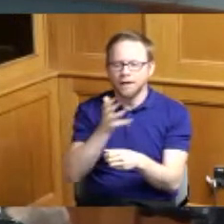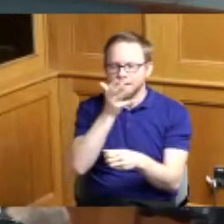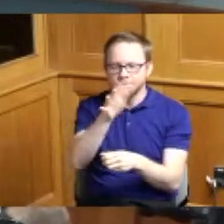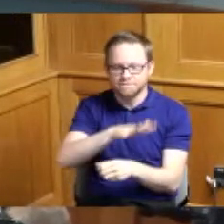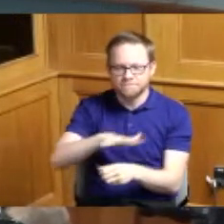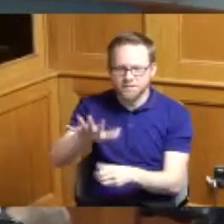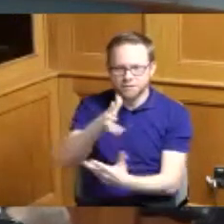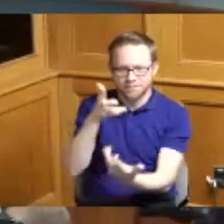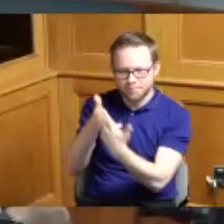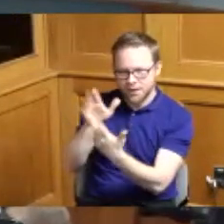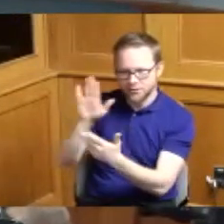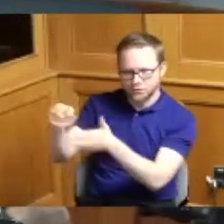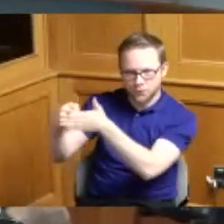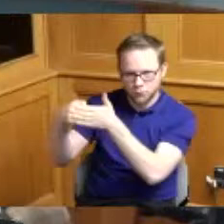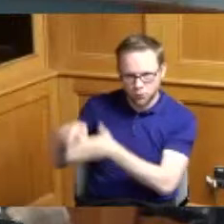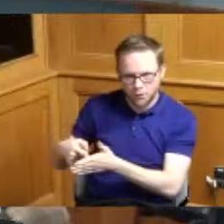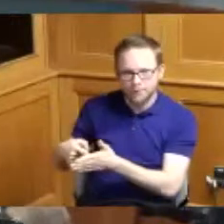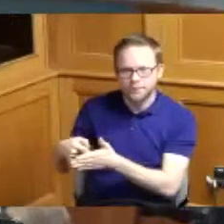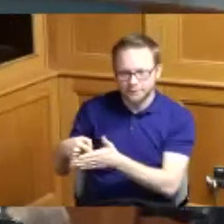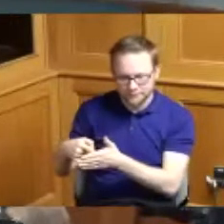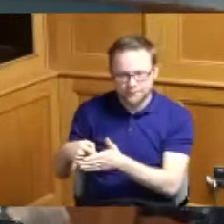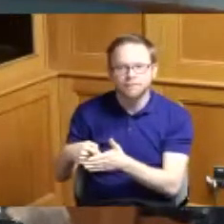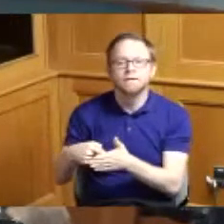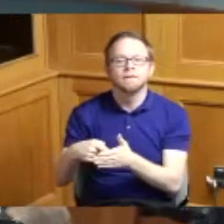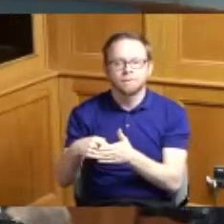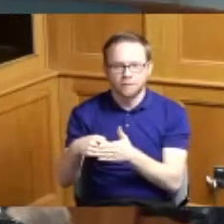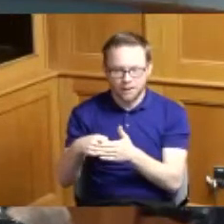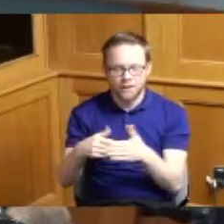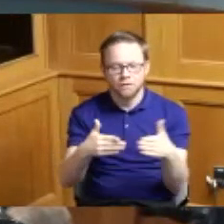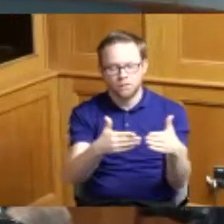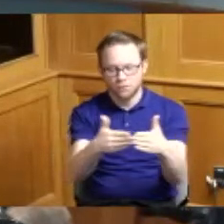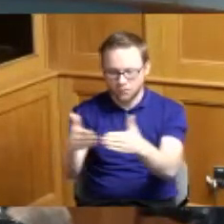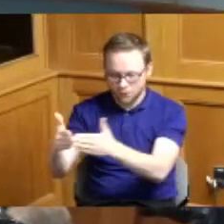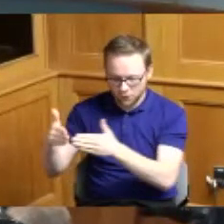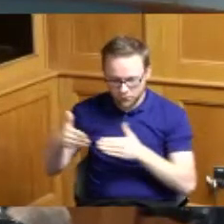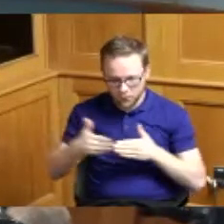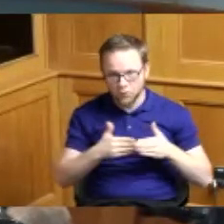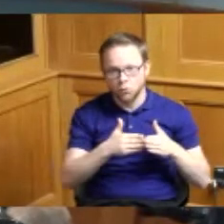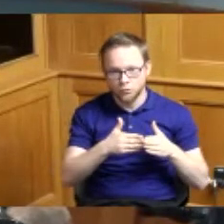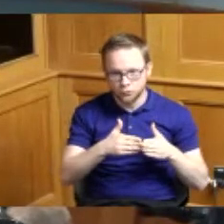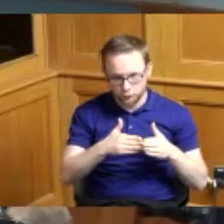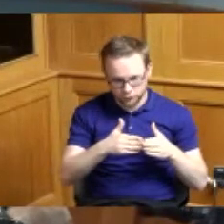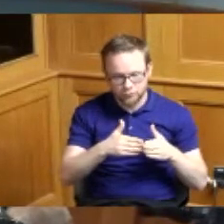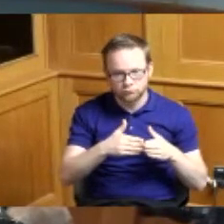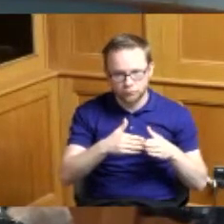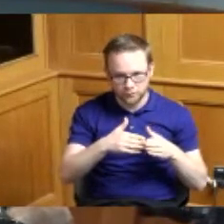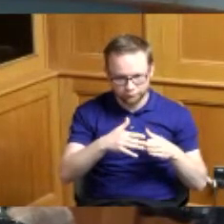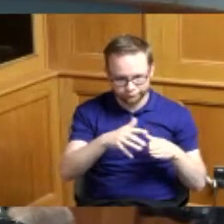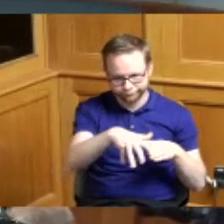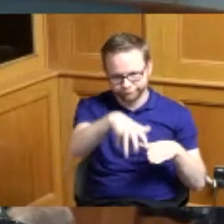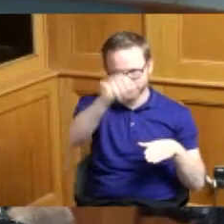and removal and reinstallation of the corners that totals approximately 10 we've called it 10 to 12